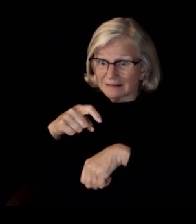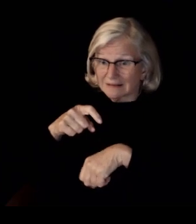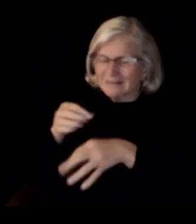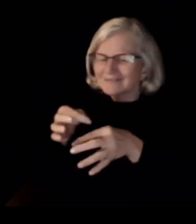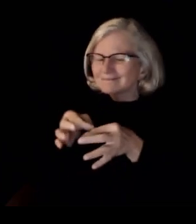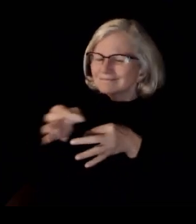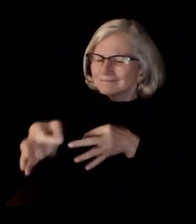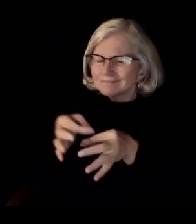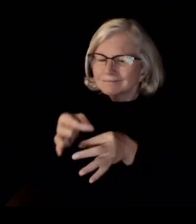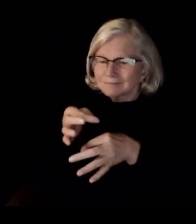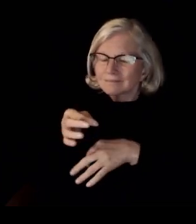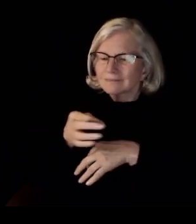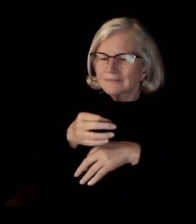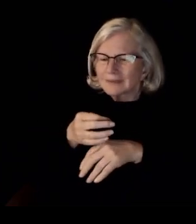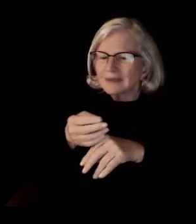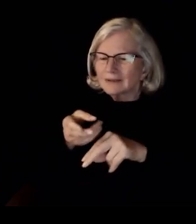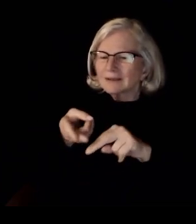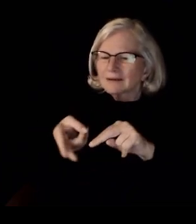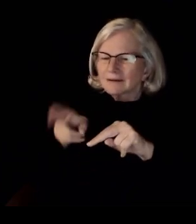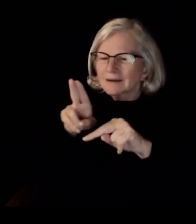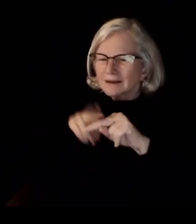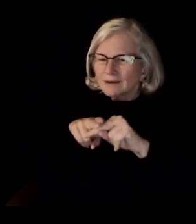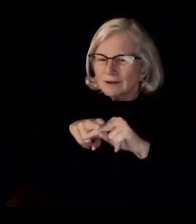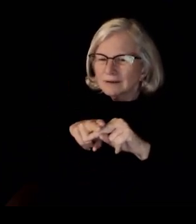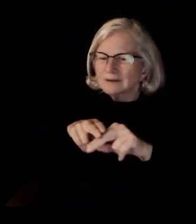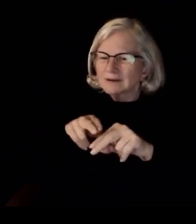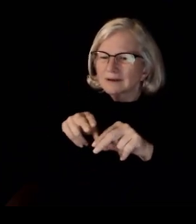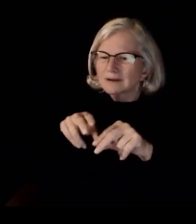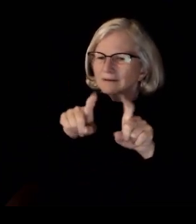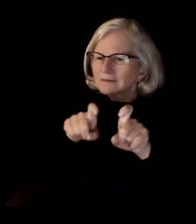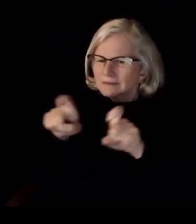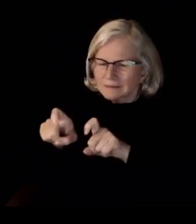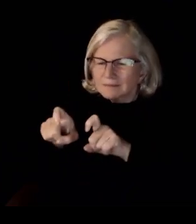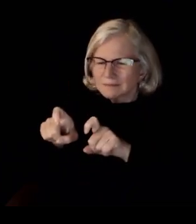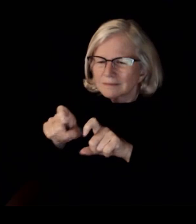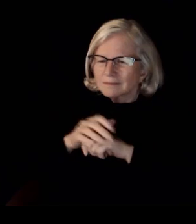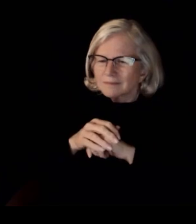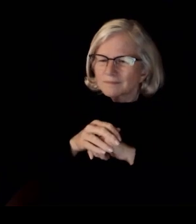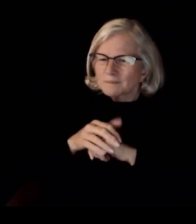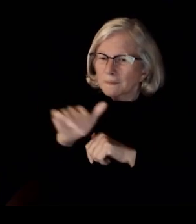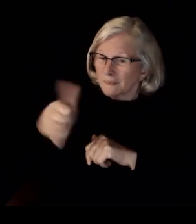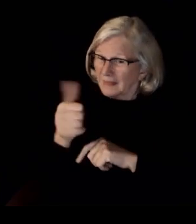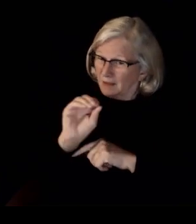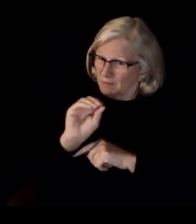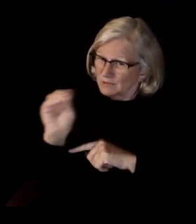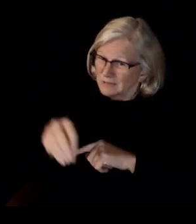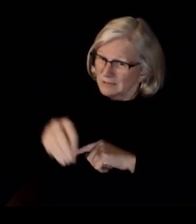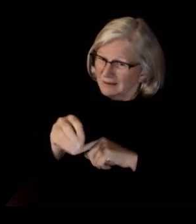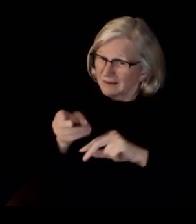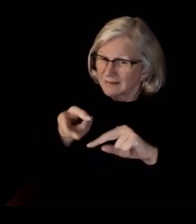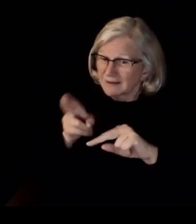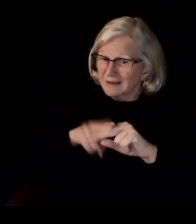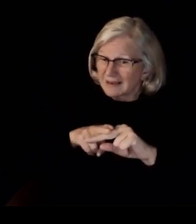week versus a 10 increase in new cases detected over that same time period and with that I